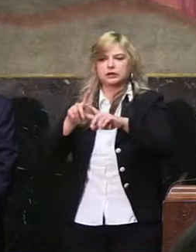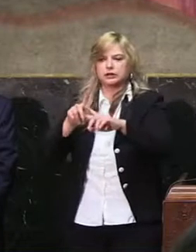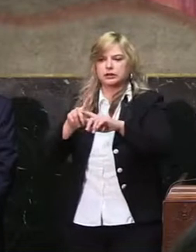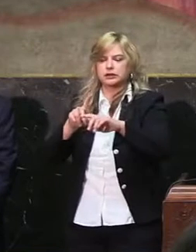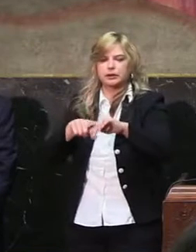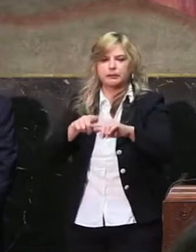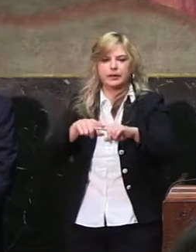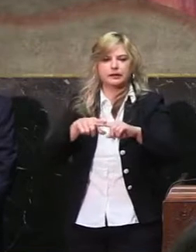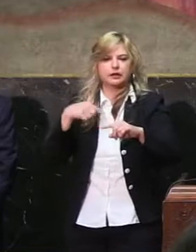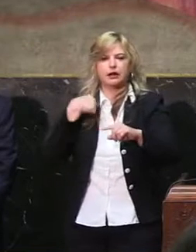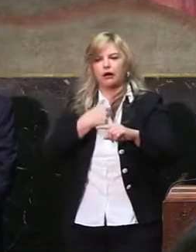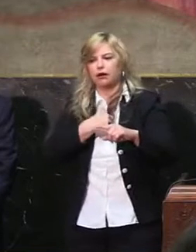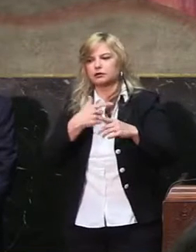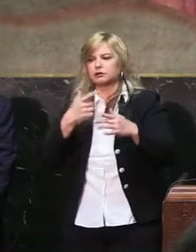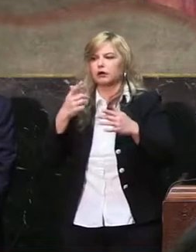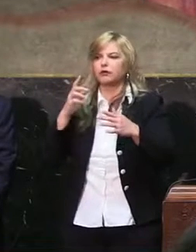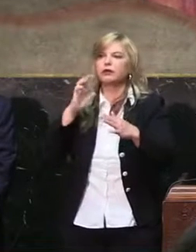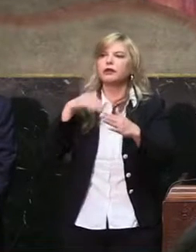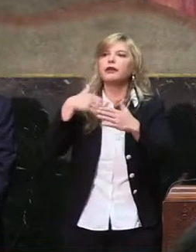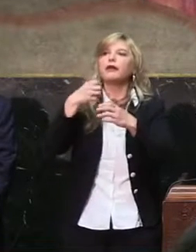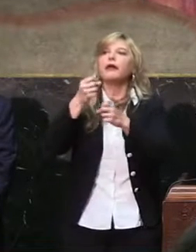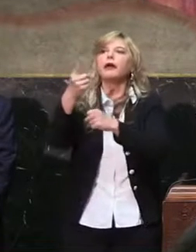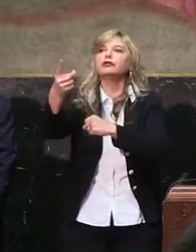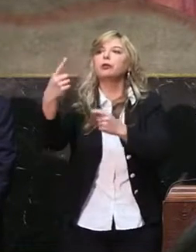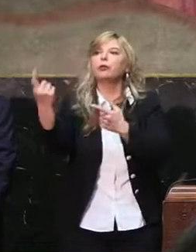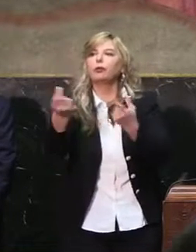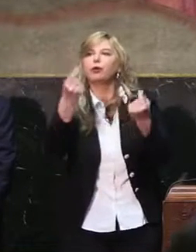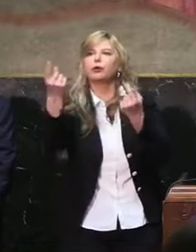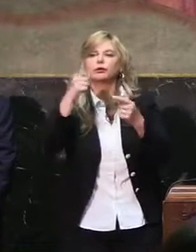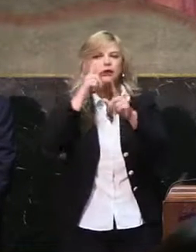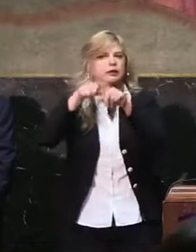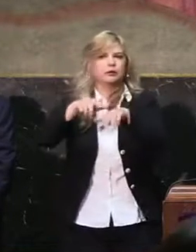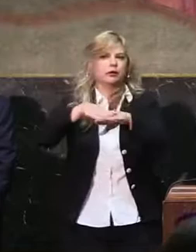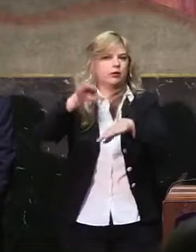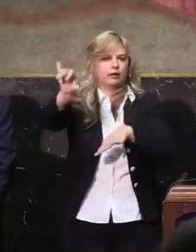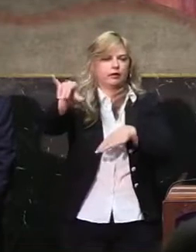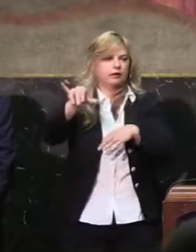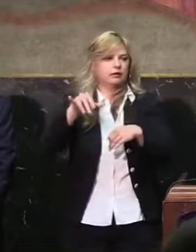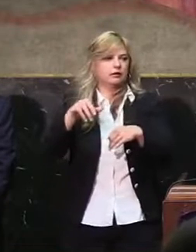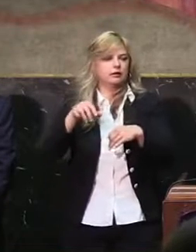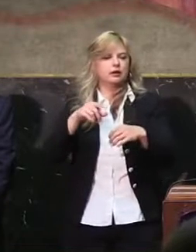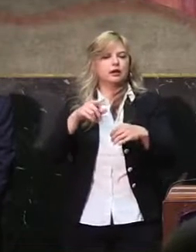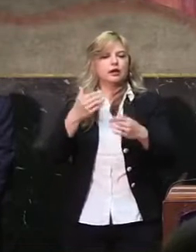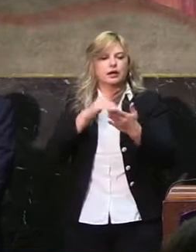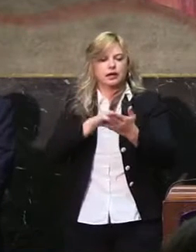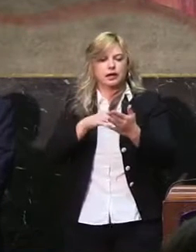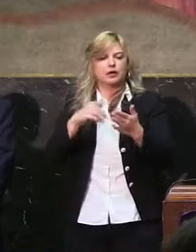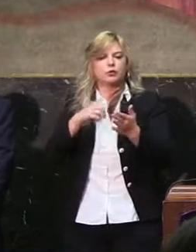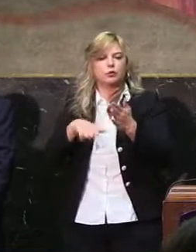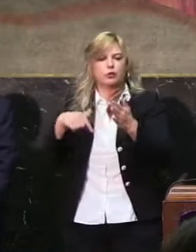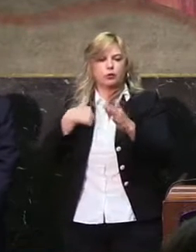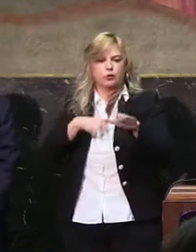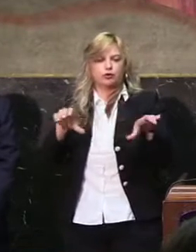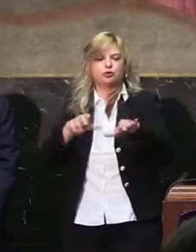something next year although with work that we`ve already done this year and continuing collaboration with the